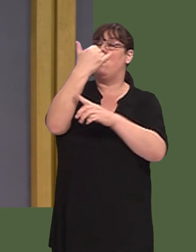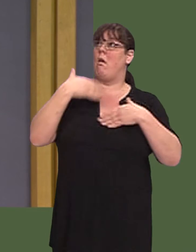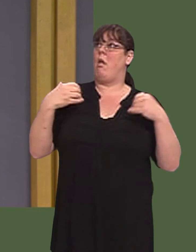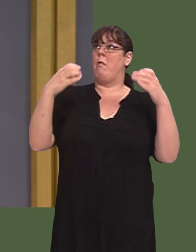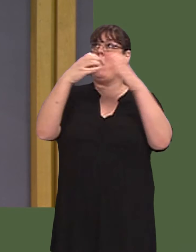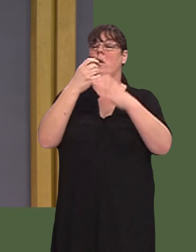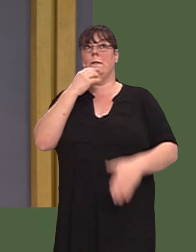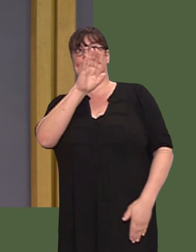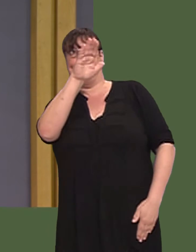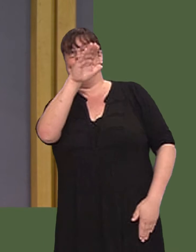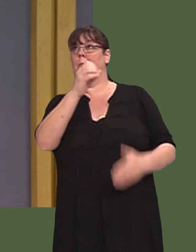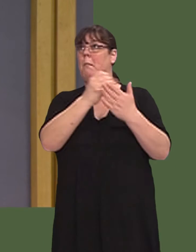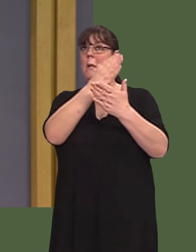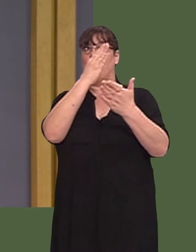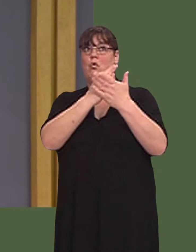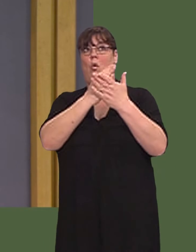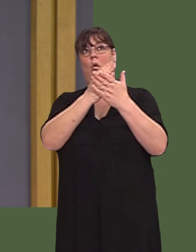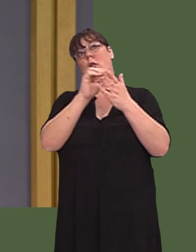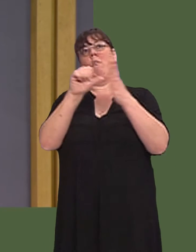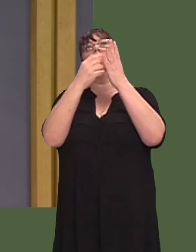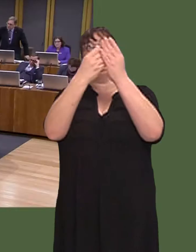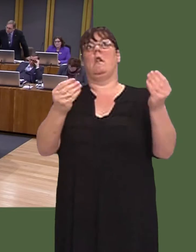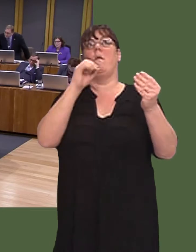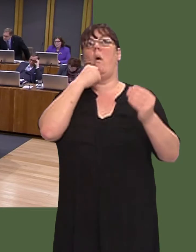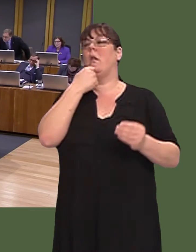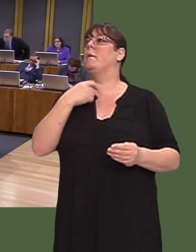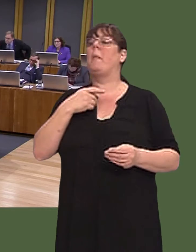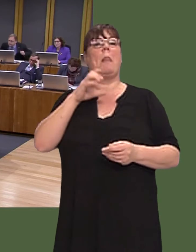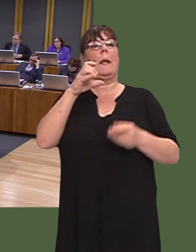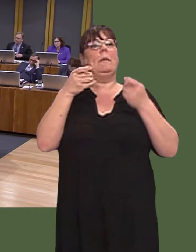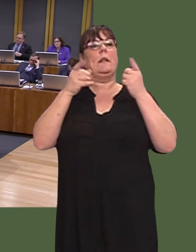that, with your partnership, this is treated as a priority? Carwyn Jones: Well, the Cabinet Secretary hears what the Member says.